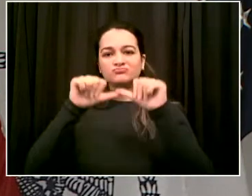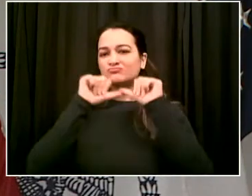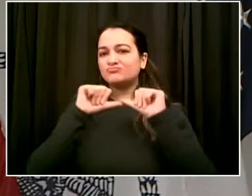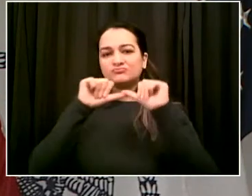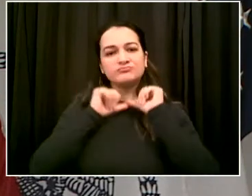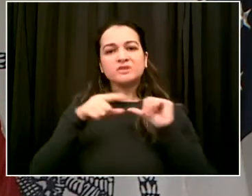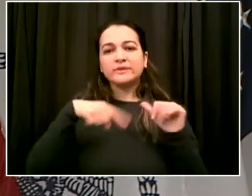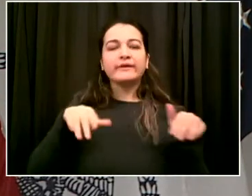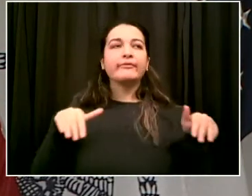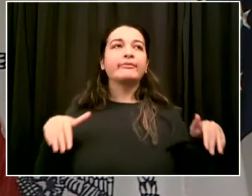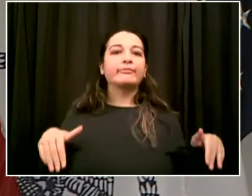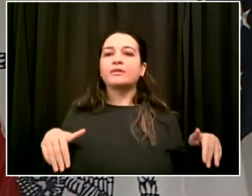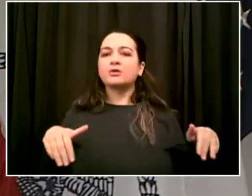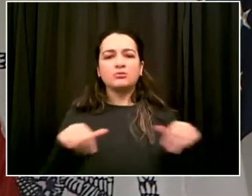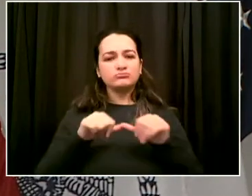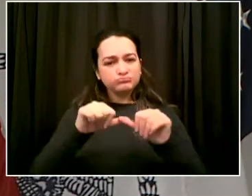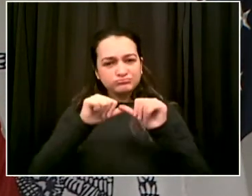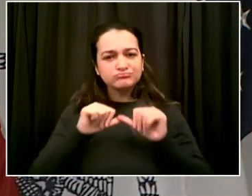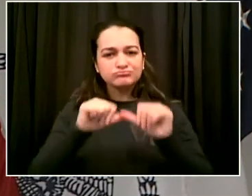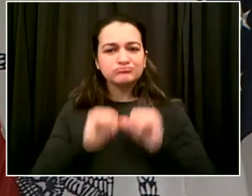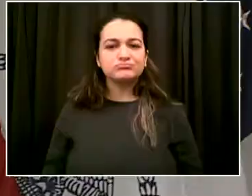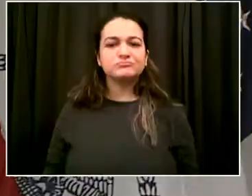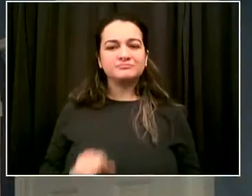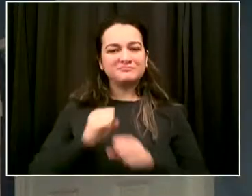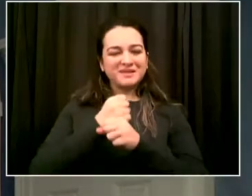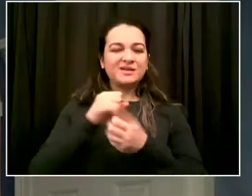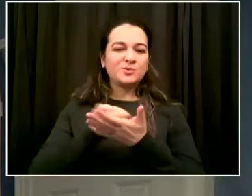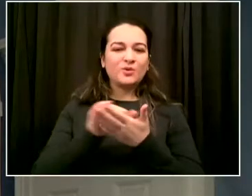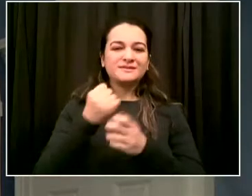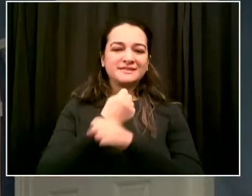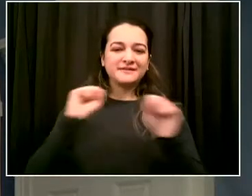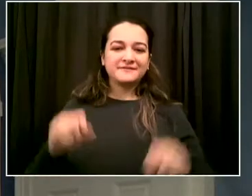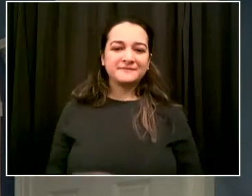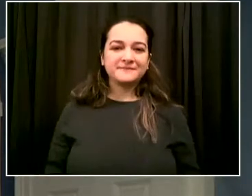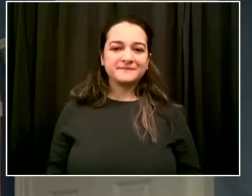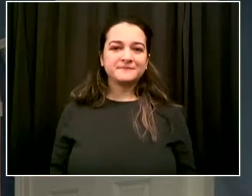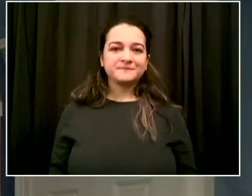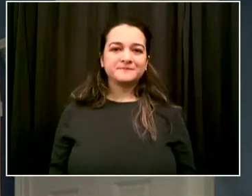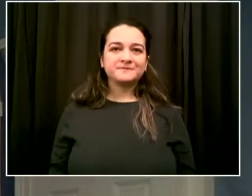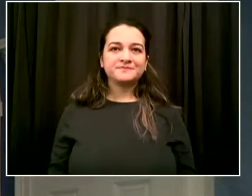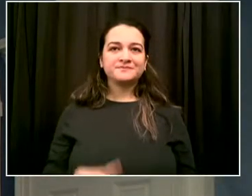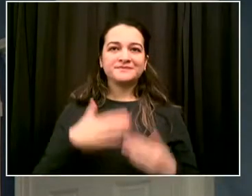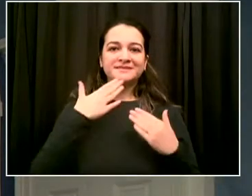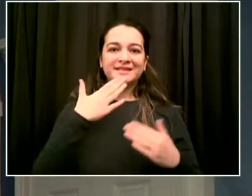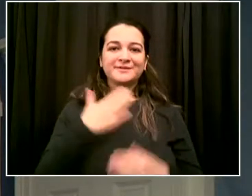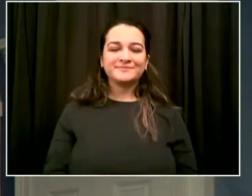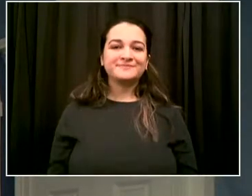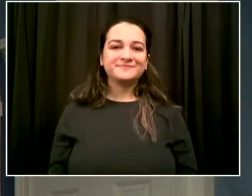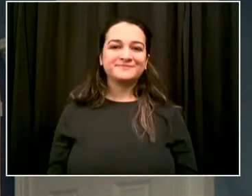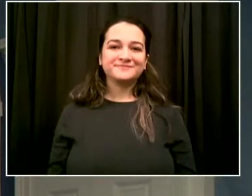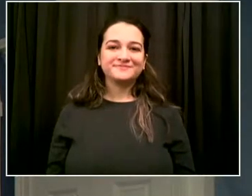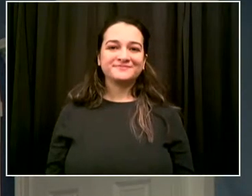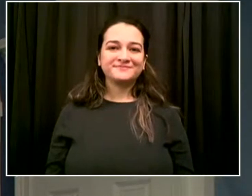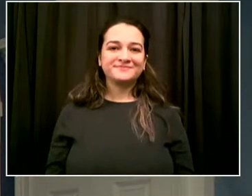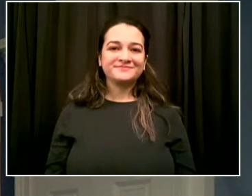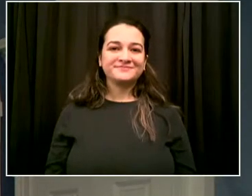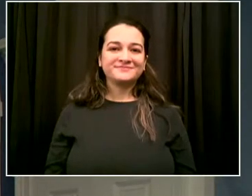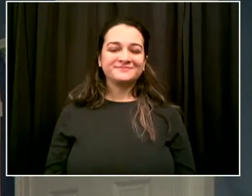AT ANY POINT LATER IN THE WEEK WE WILL PUT IT INTO ACTION IMMEDIATELY. THE SKI FIGHTING WE HAVE THE FREEDOM TTO VACCINATE. THAT MEANS HAVING ENOUGH VACCINES FOFOALR L THE FOLKS WHO